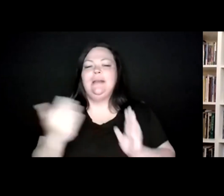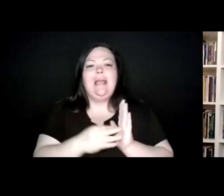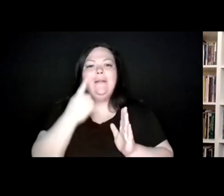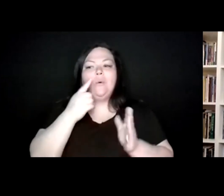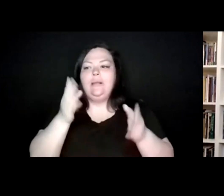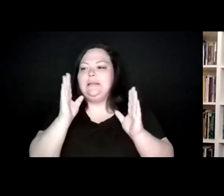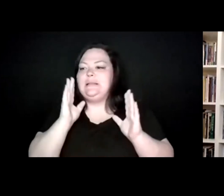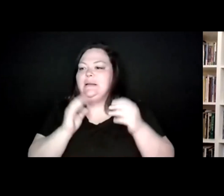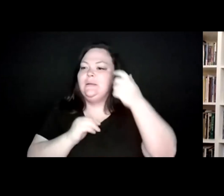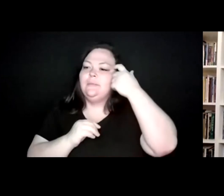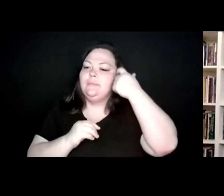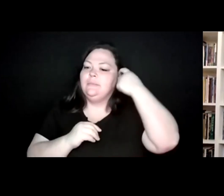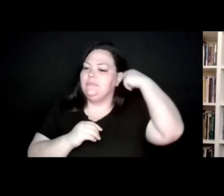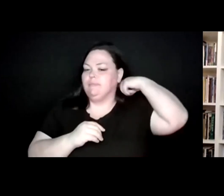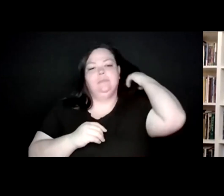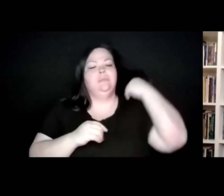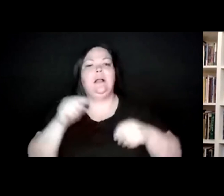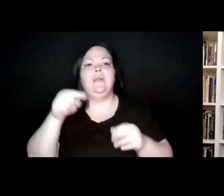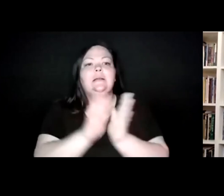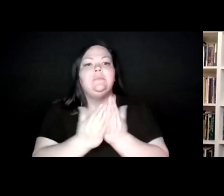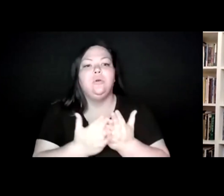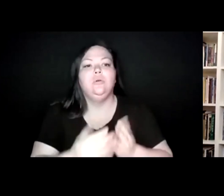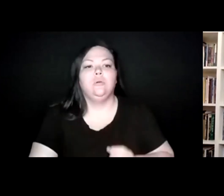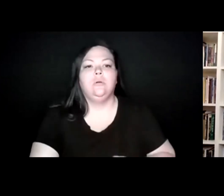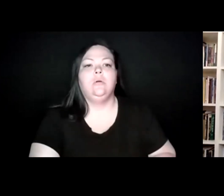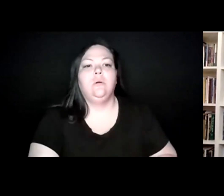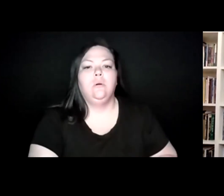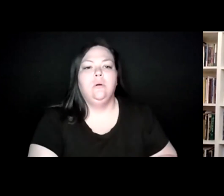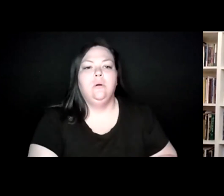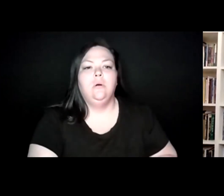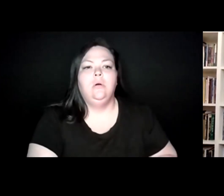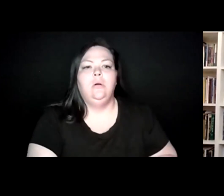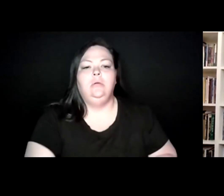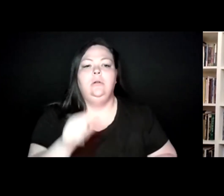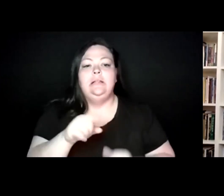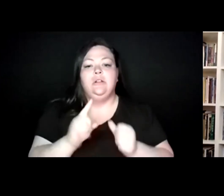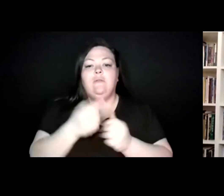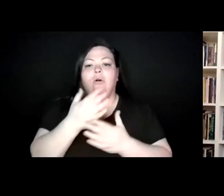of ways this book is also elegiac and this is the first part of a longer poem called